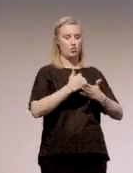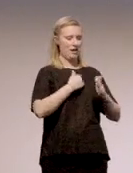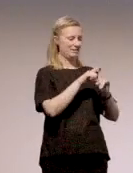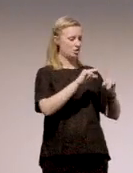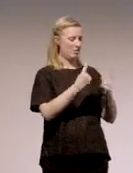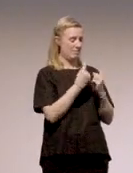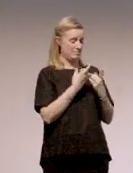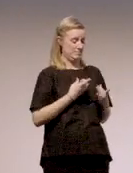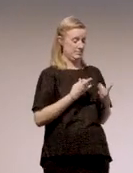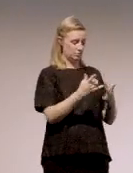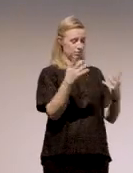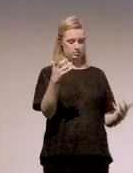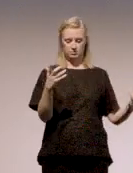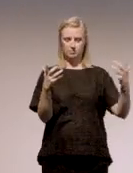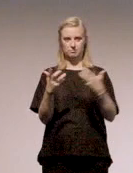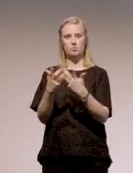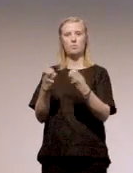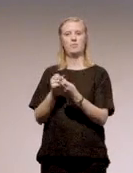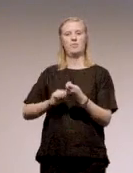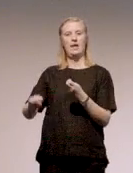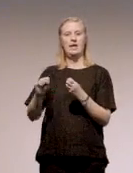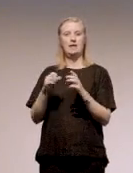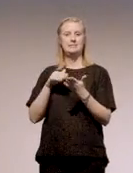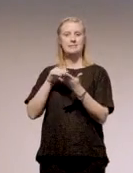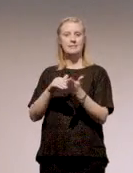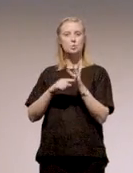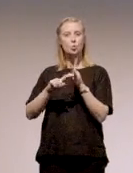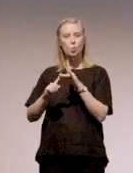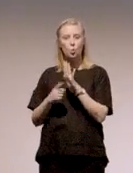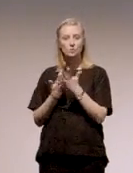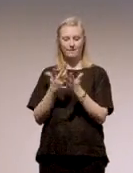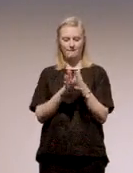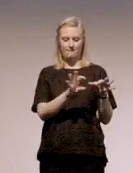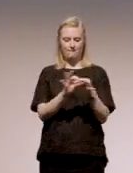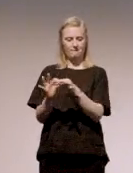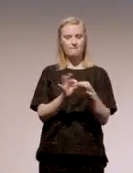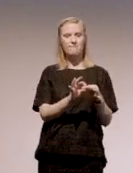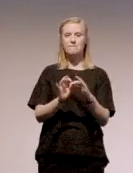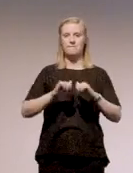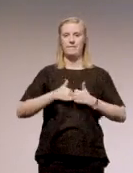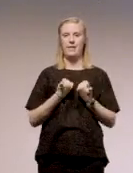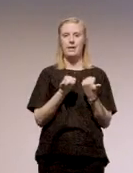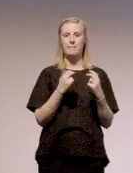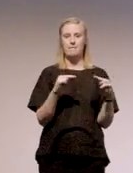so that those assistive tools or the way that they interact with our digital platforms is best suited.